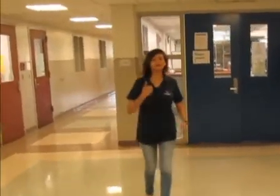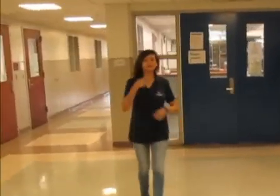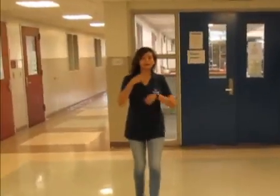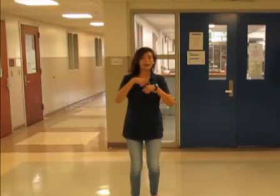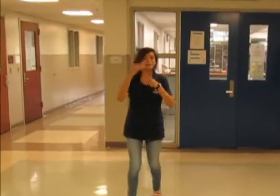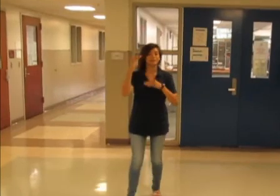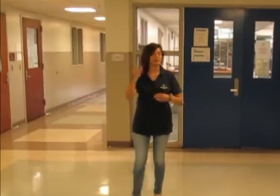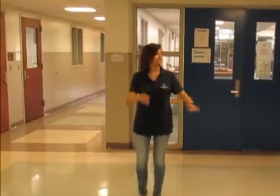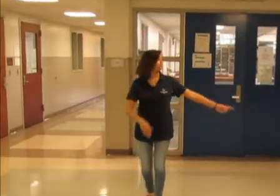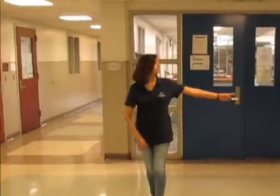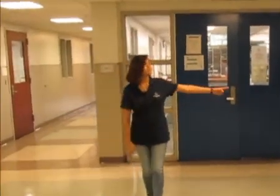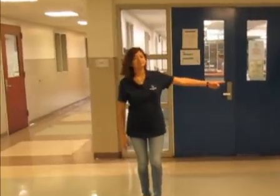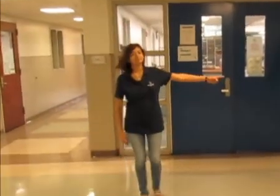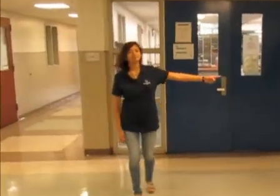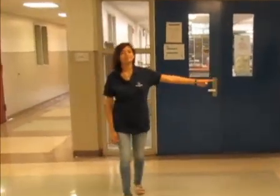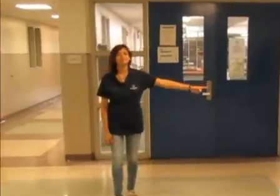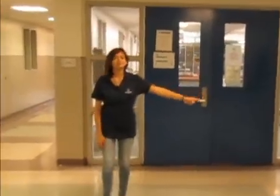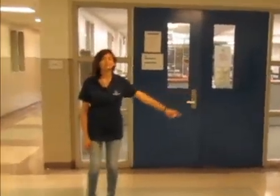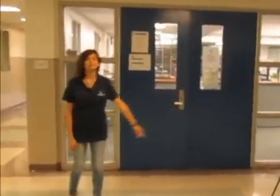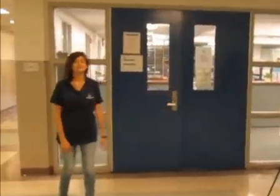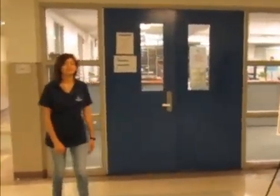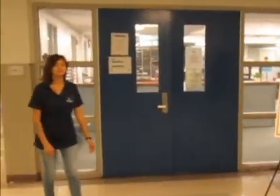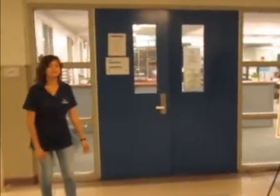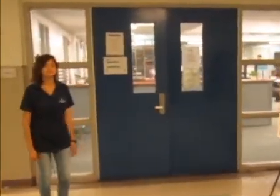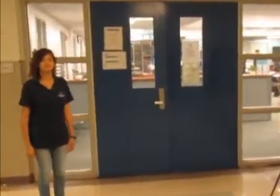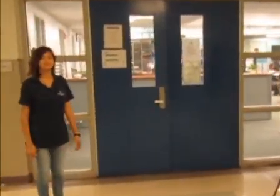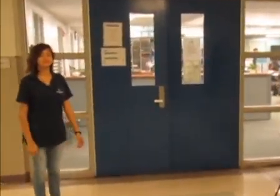They have information about the hours here.